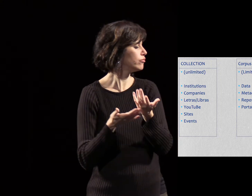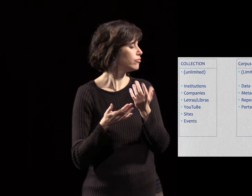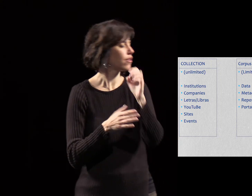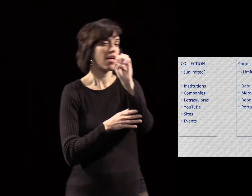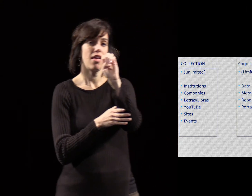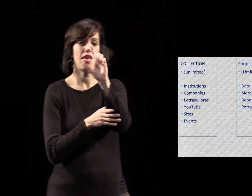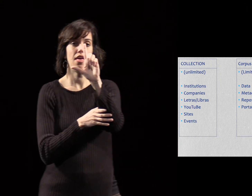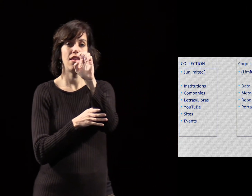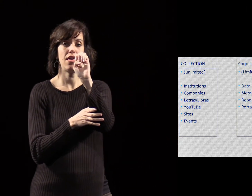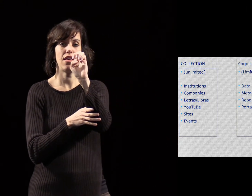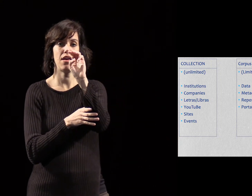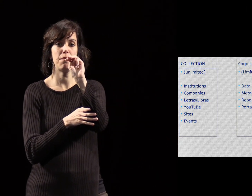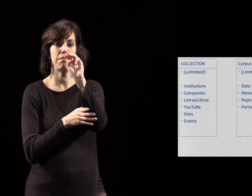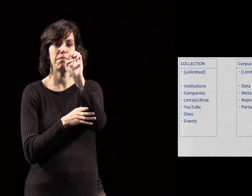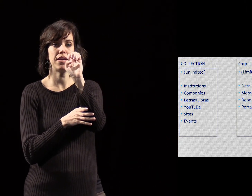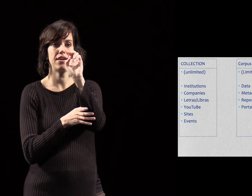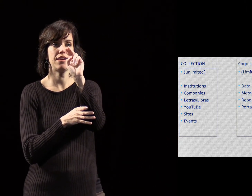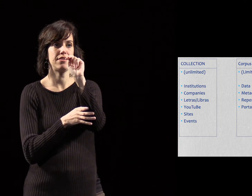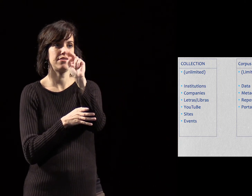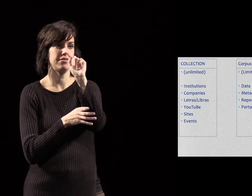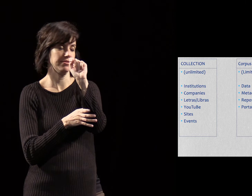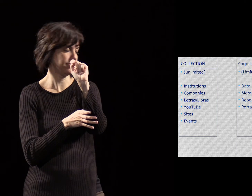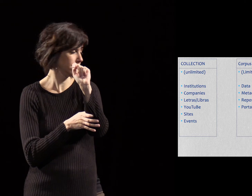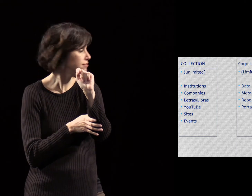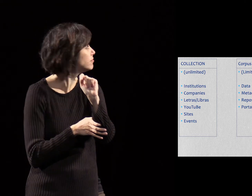comments, elements...